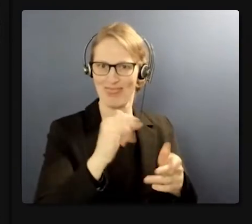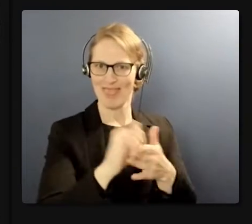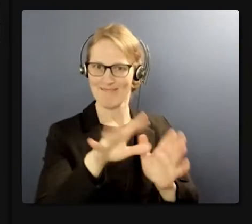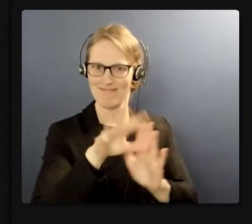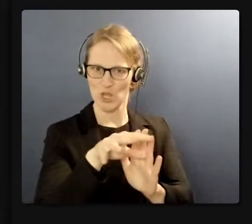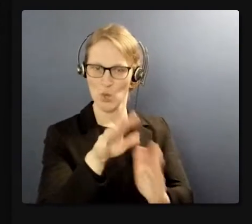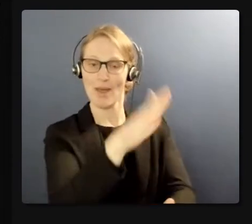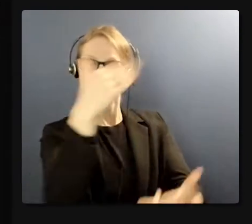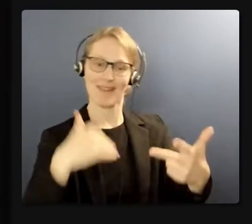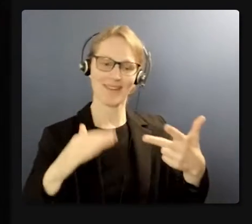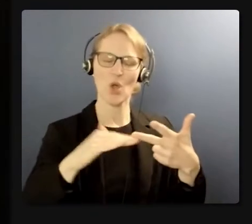Let's start with the race.